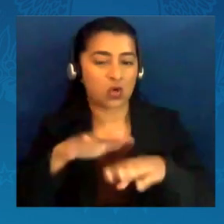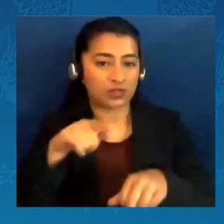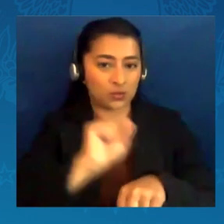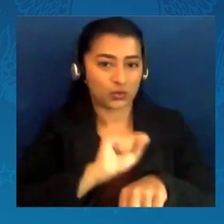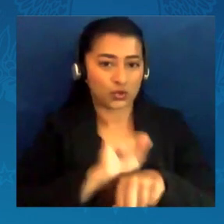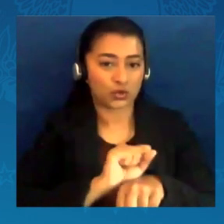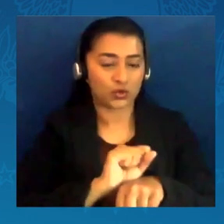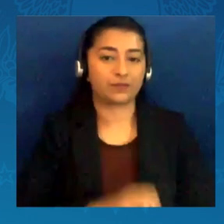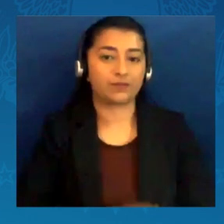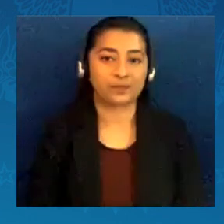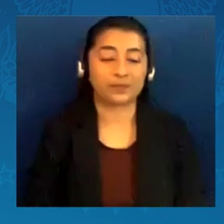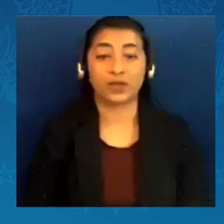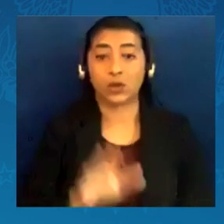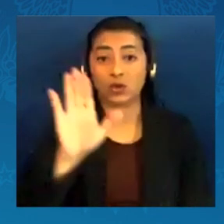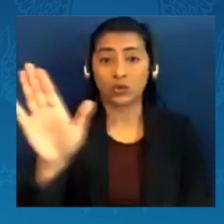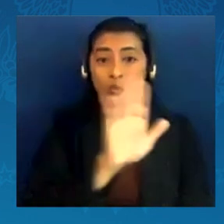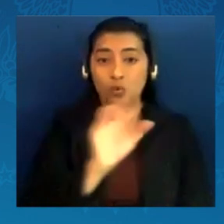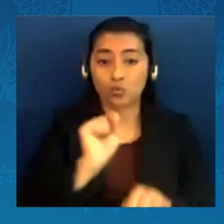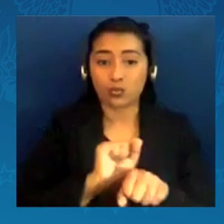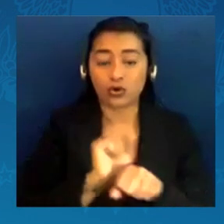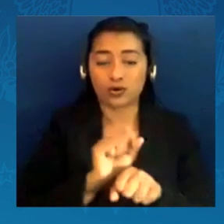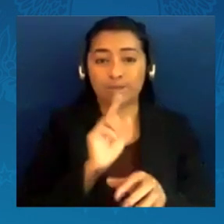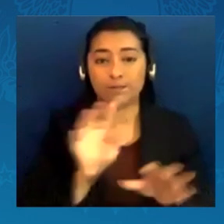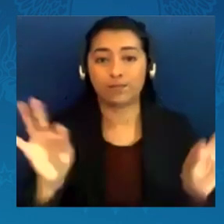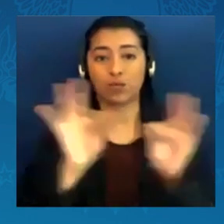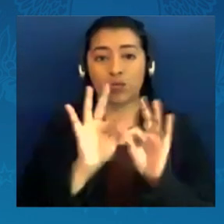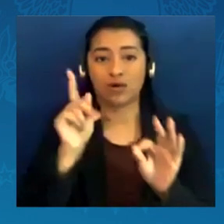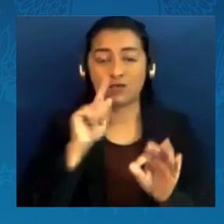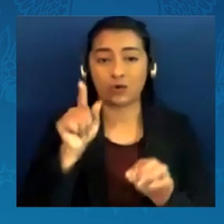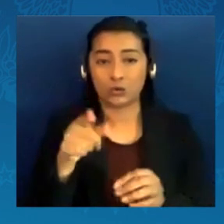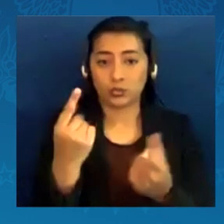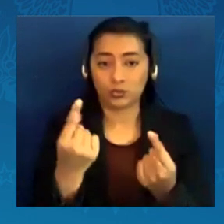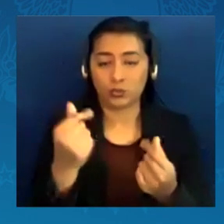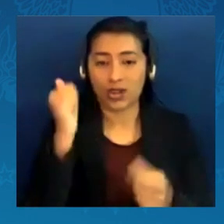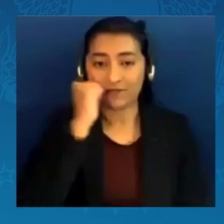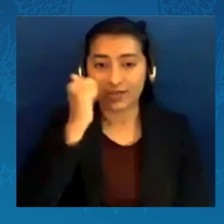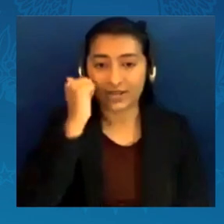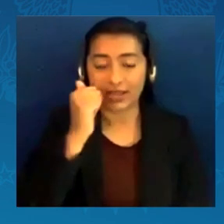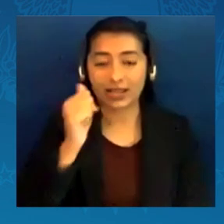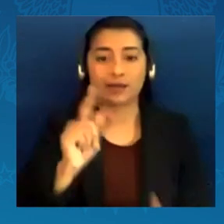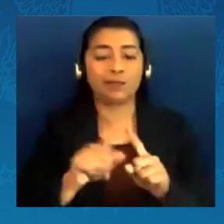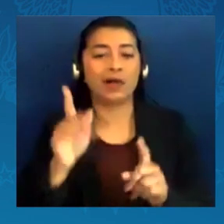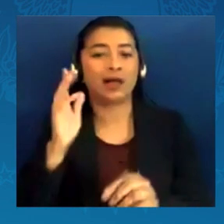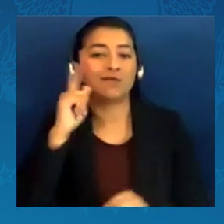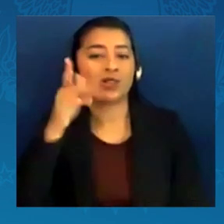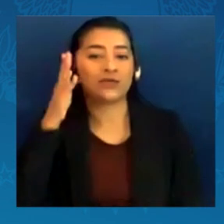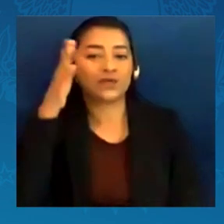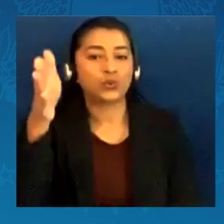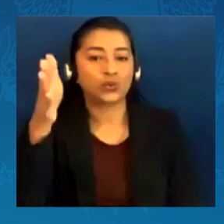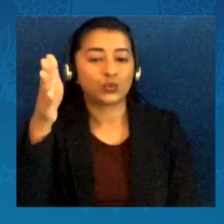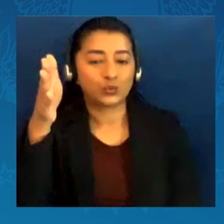for what you do here every day, but what it will mean in the future all around the country. So this is really an exciting time.